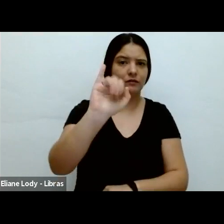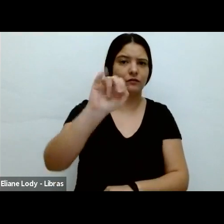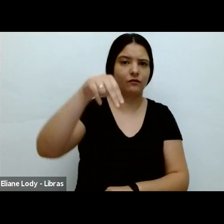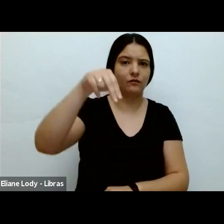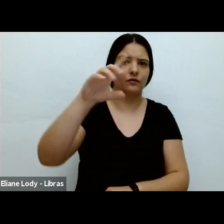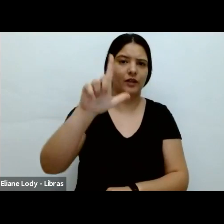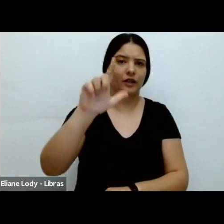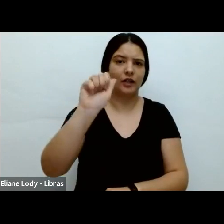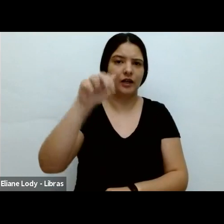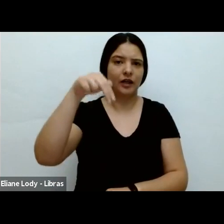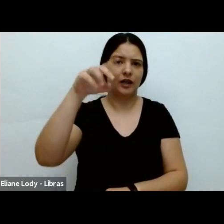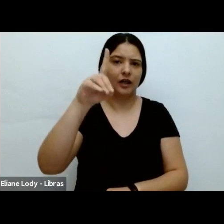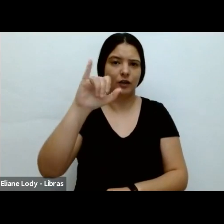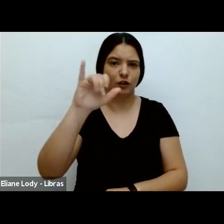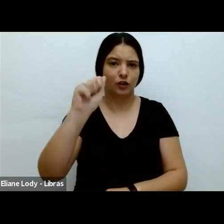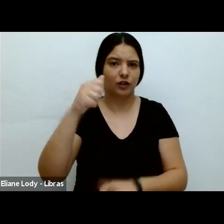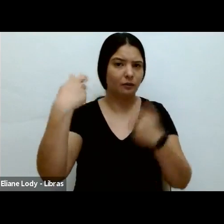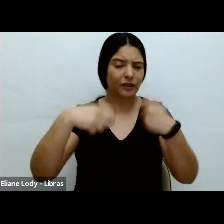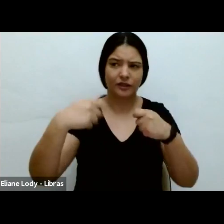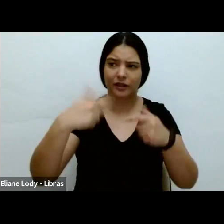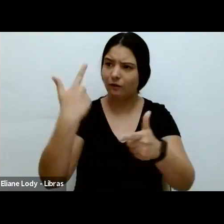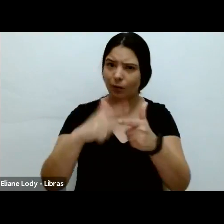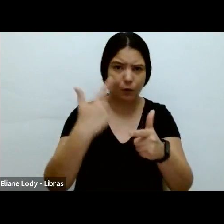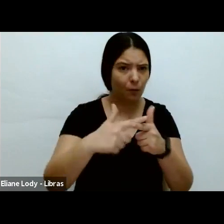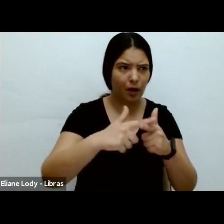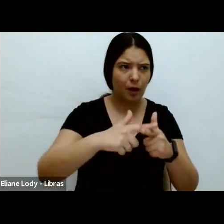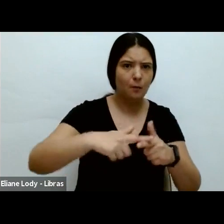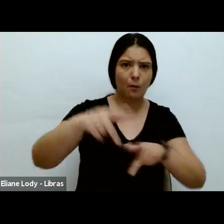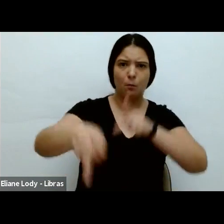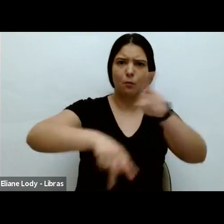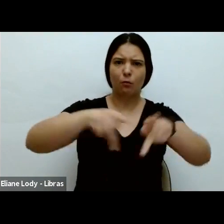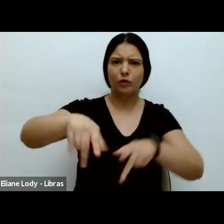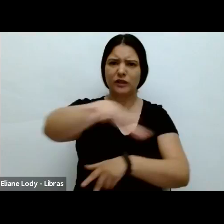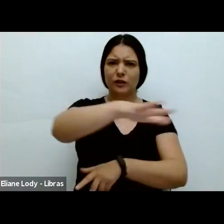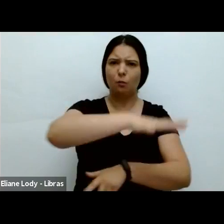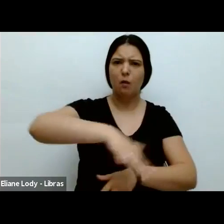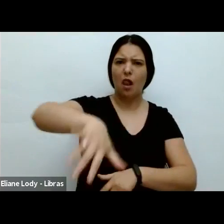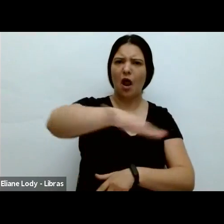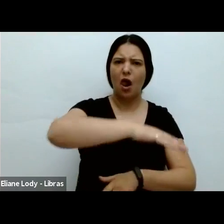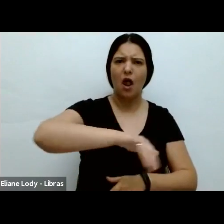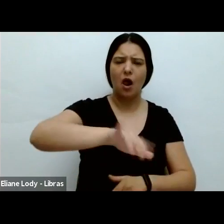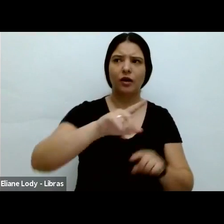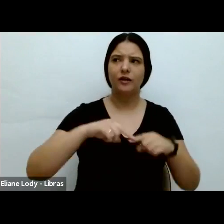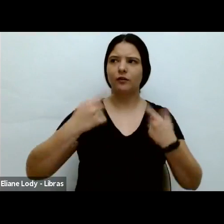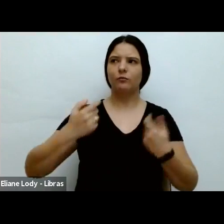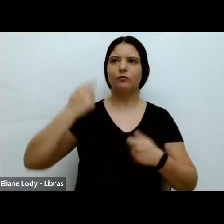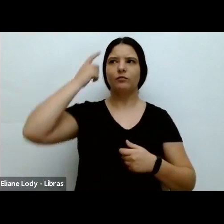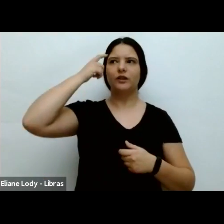so you. huge and huge. And this. And this Bennett comma girl